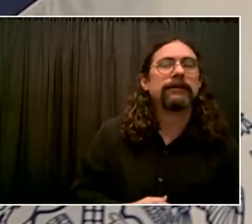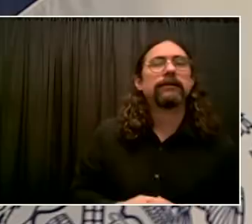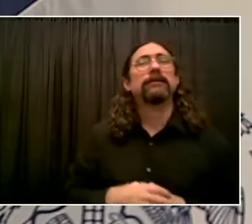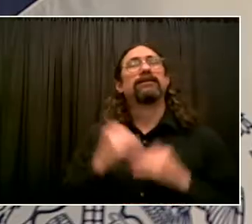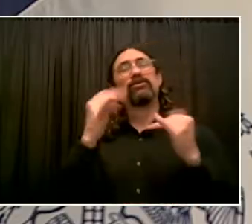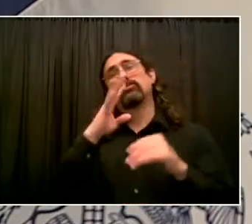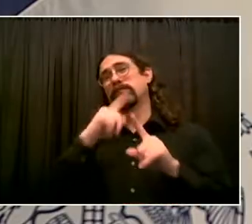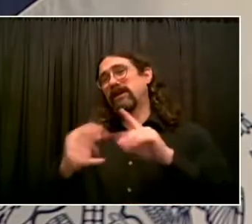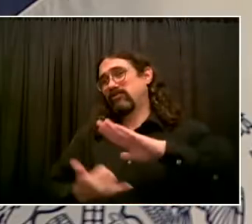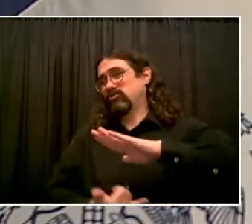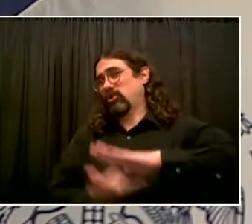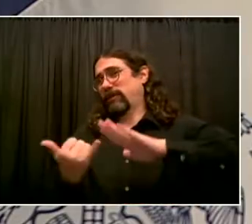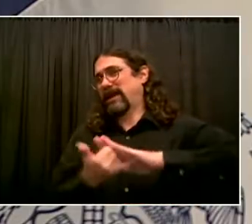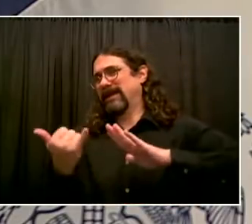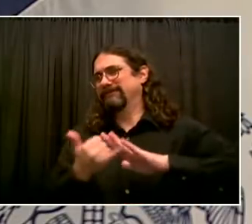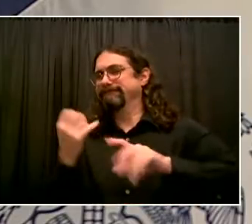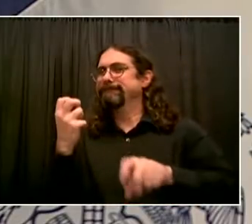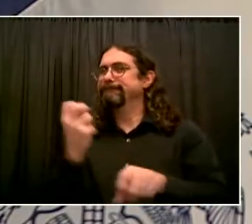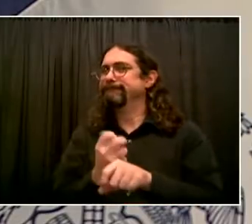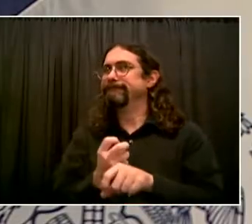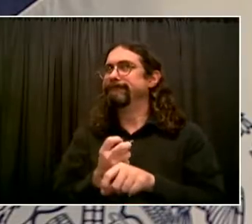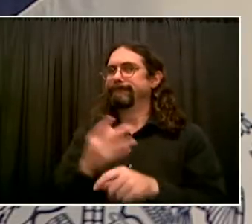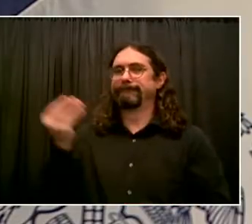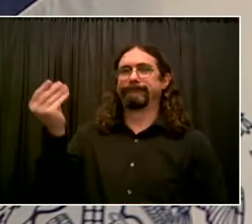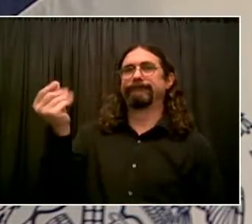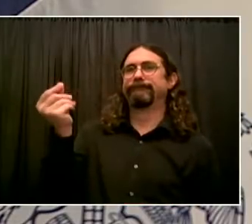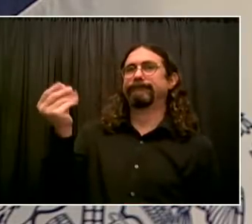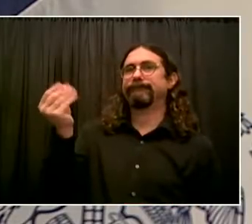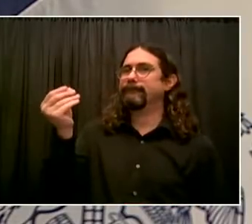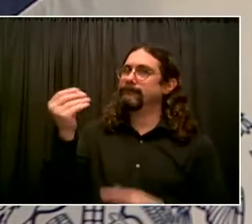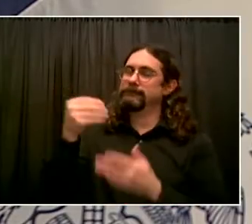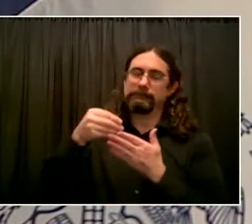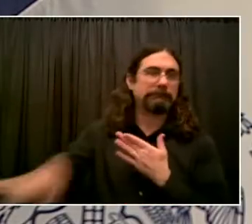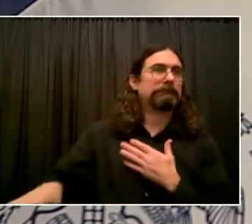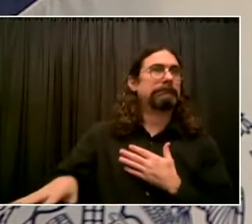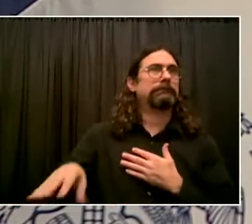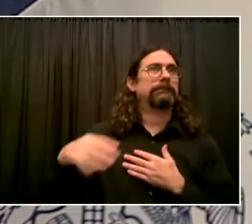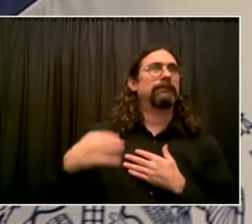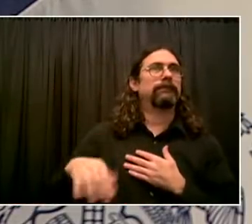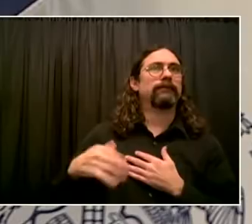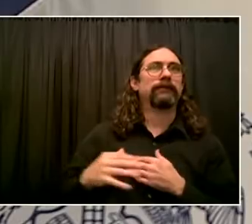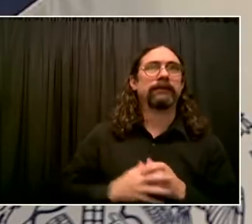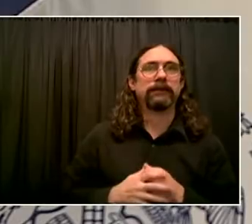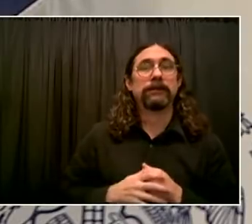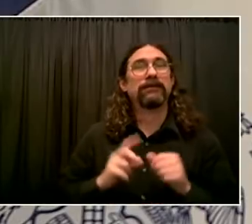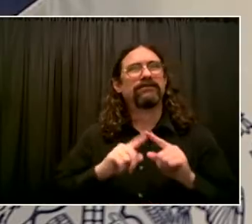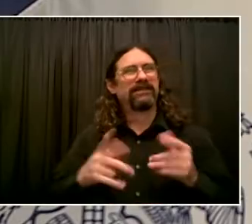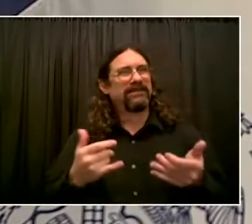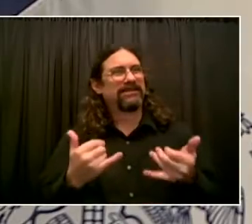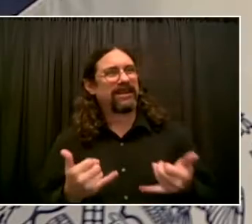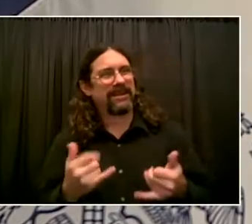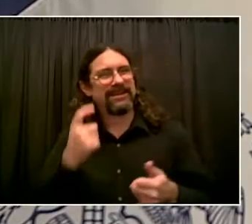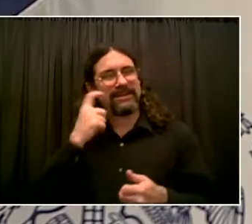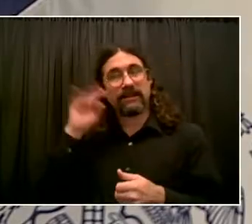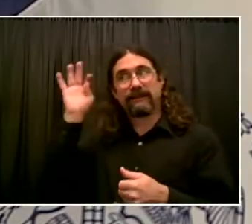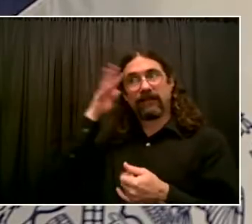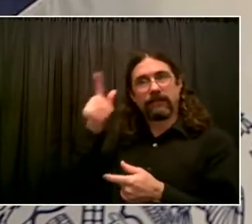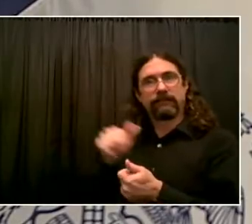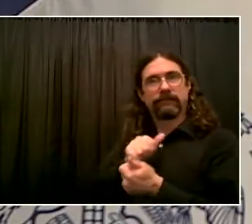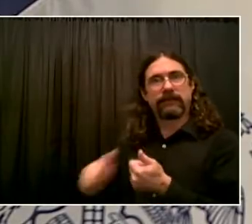FEDERAL INVESTMENT UNTIL NOW, IT WAS NOT POSSIBLE. NOW WE HAVE A NEW DISCUSSION BECAUSE OF THE INFRASTRUCTURE BILL.